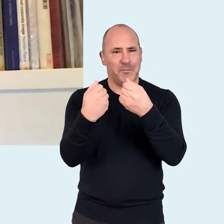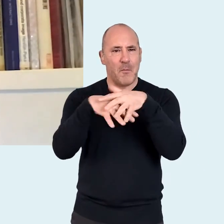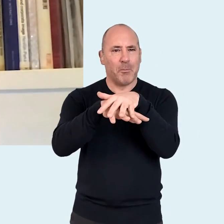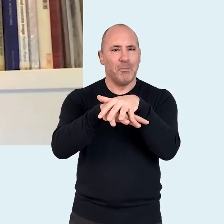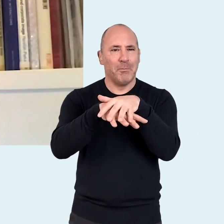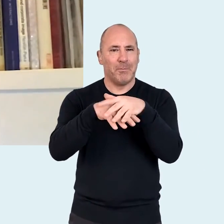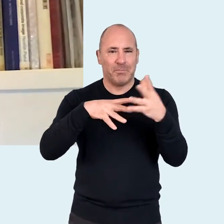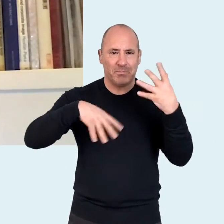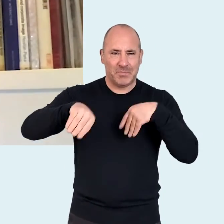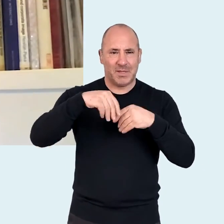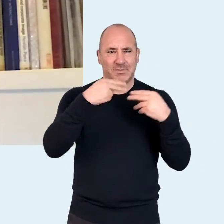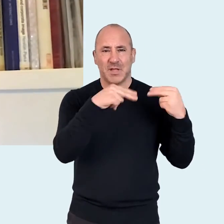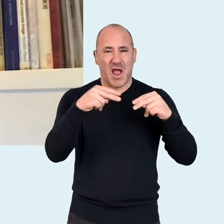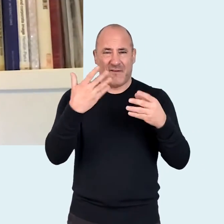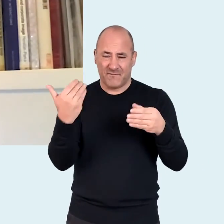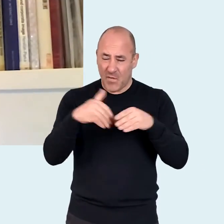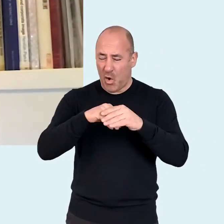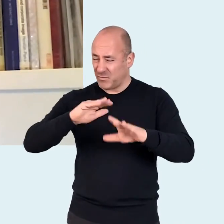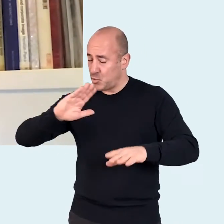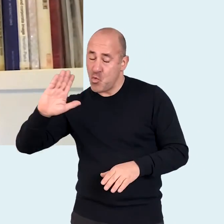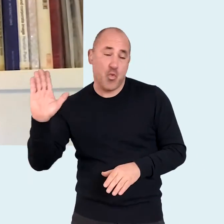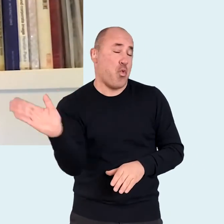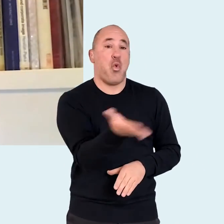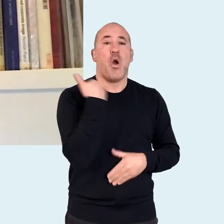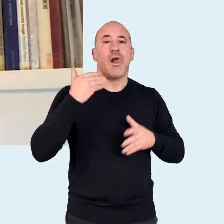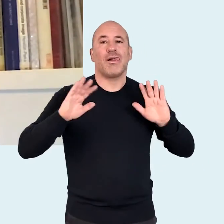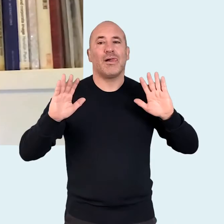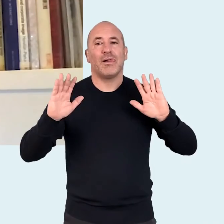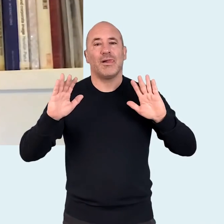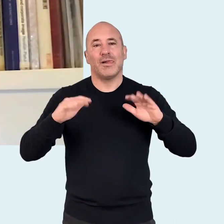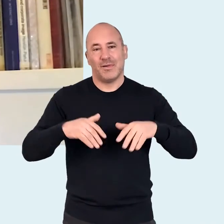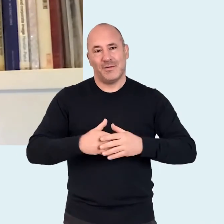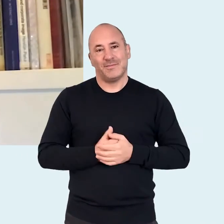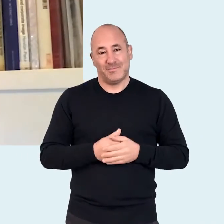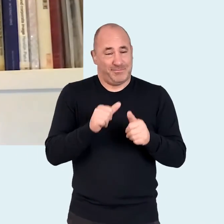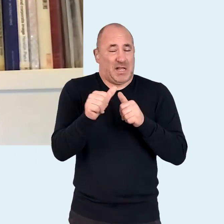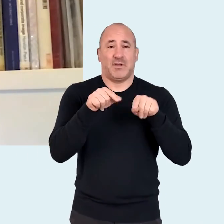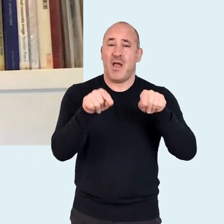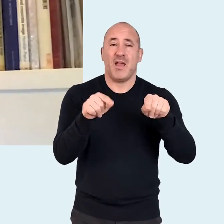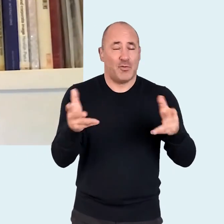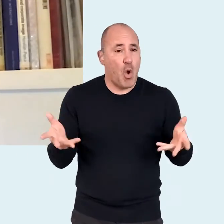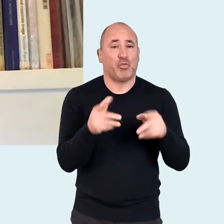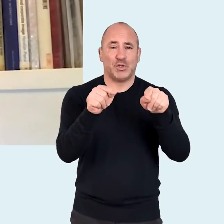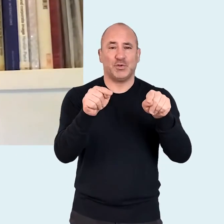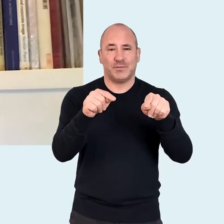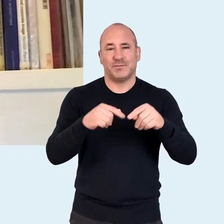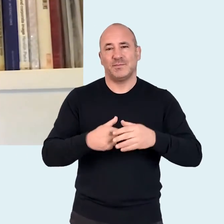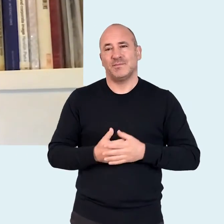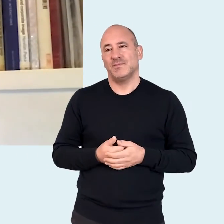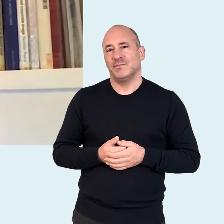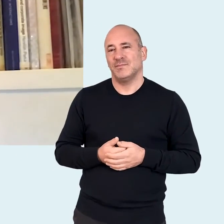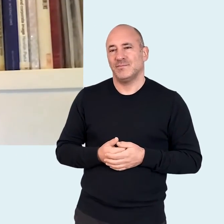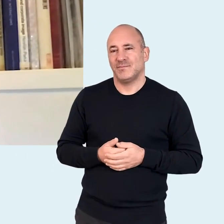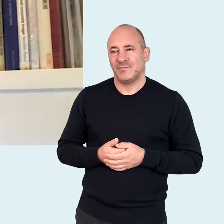mainstream opportunities so that we don't have to have this separate tag of inclusive